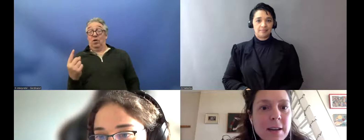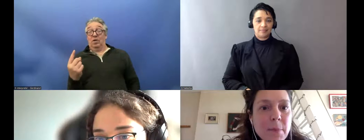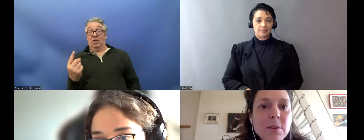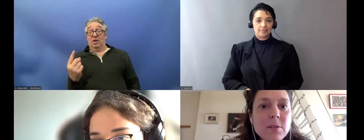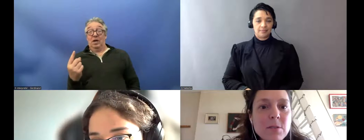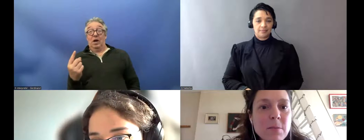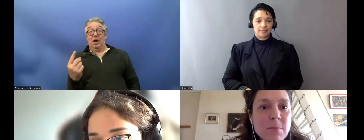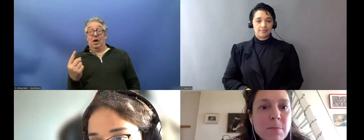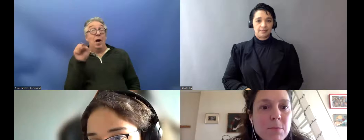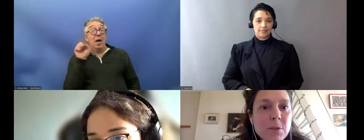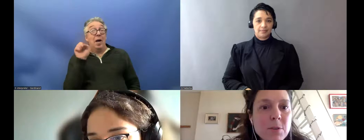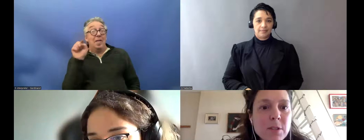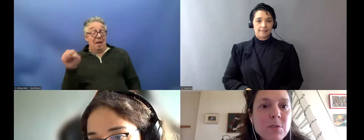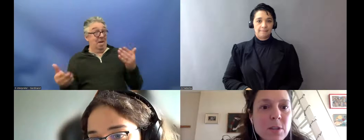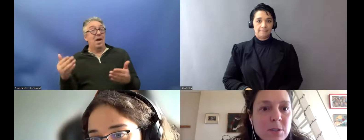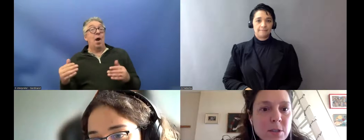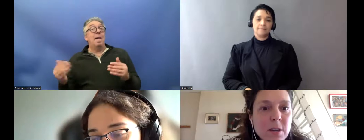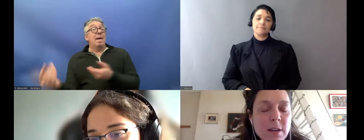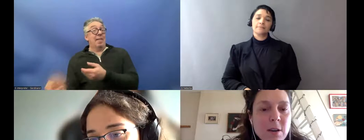members due to membership structure.